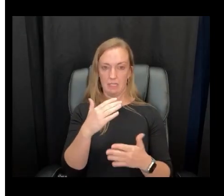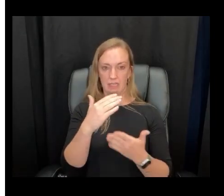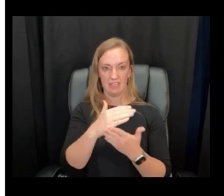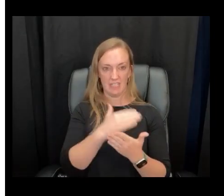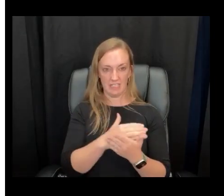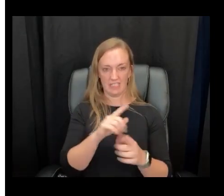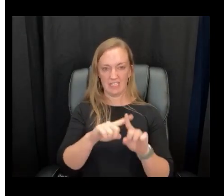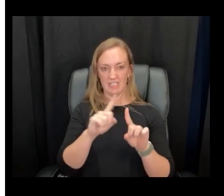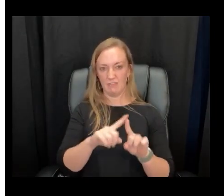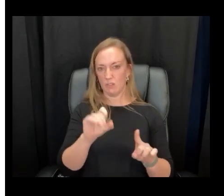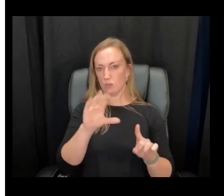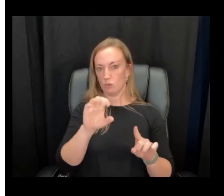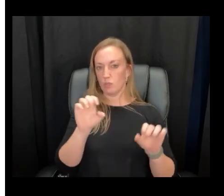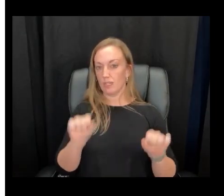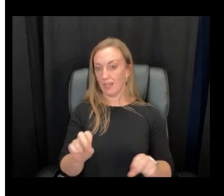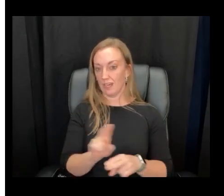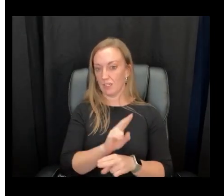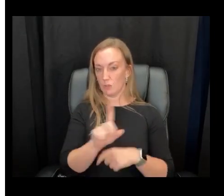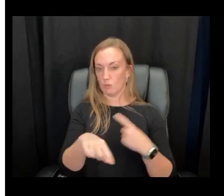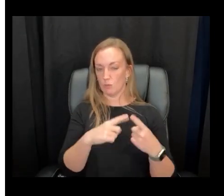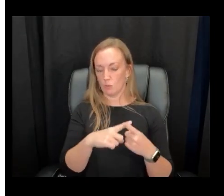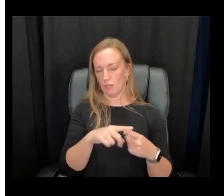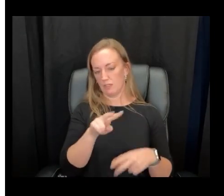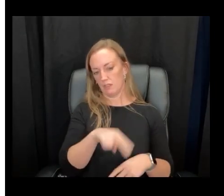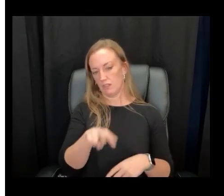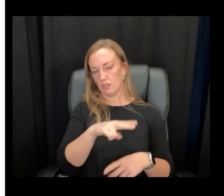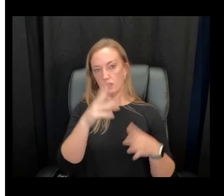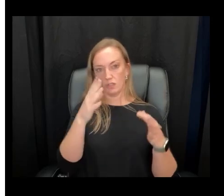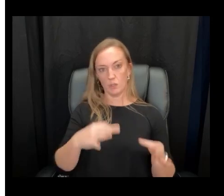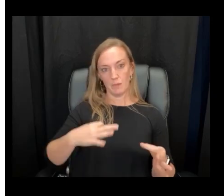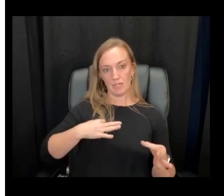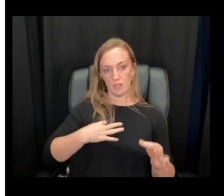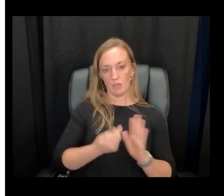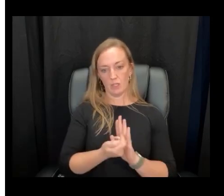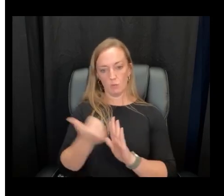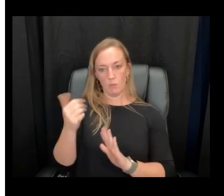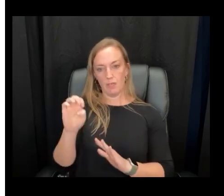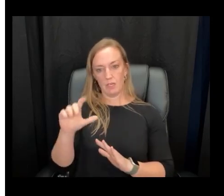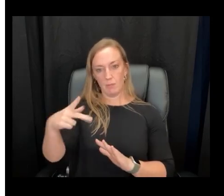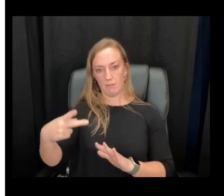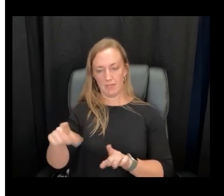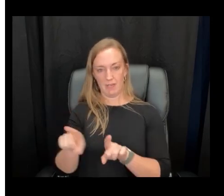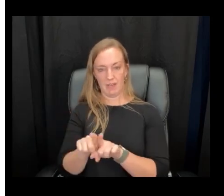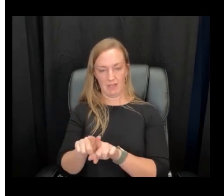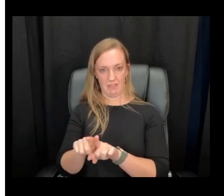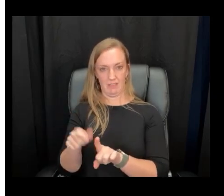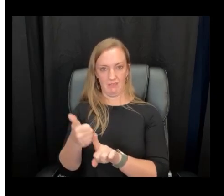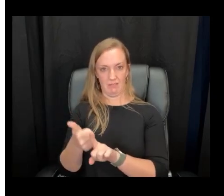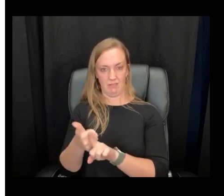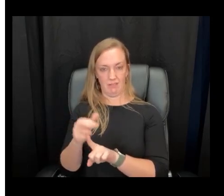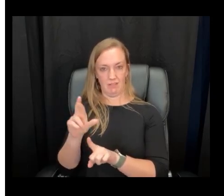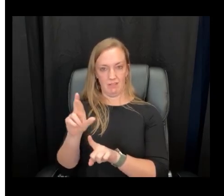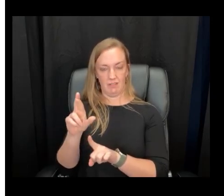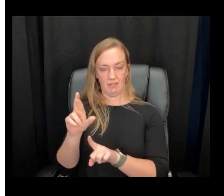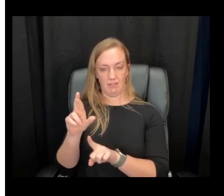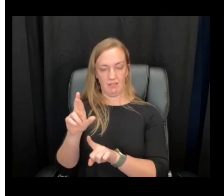may use when determining eligibility and ruling out ELP as a determinant factor: